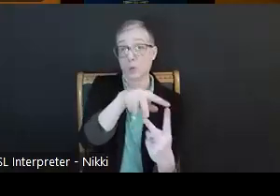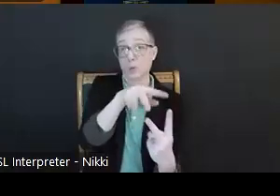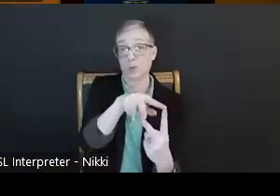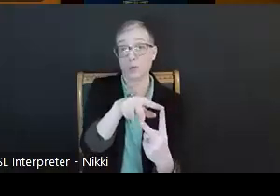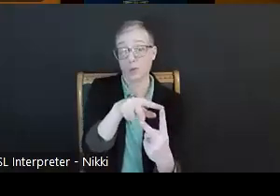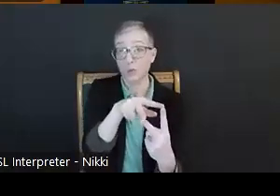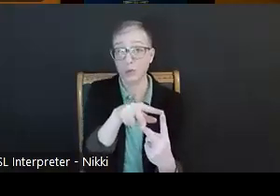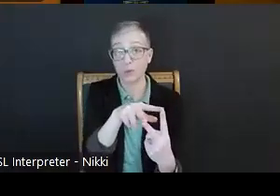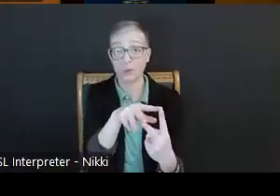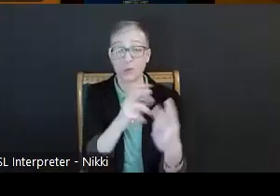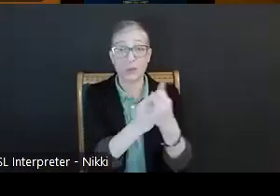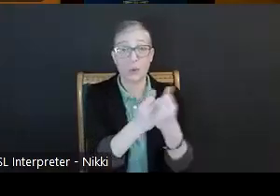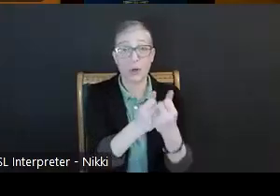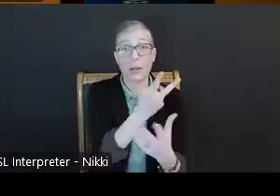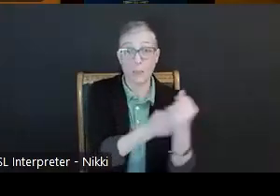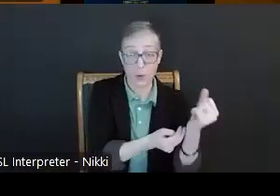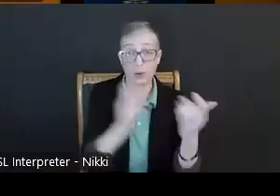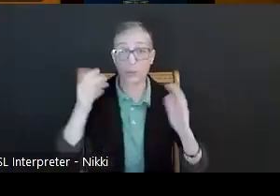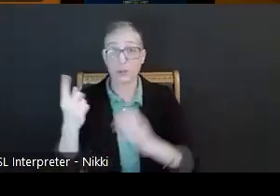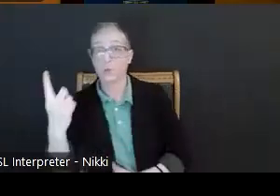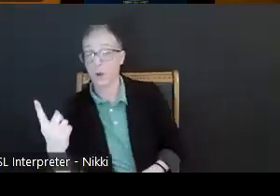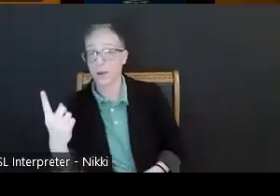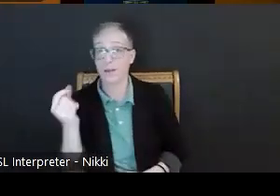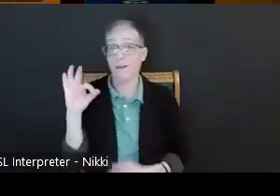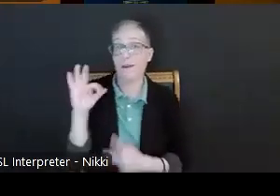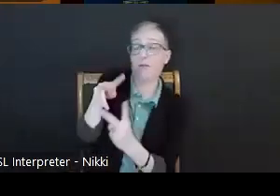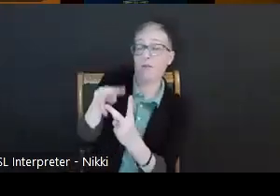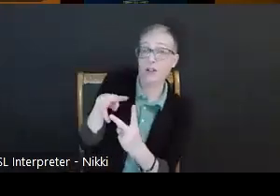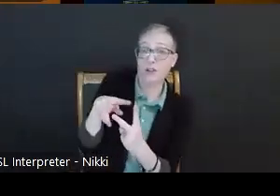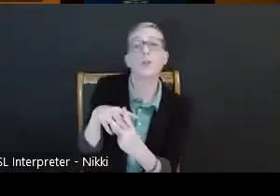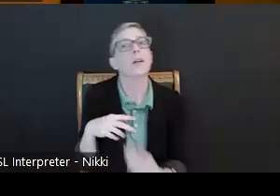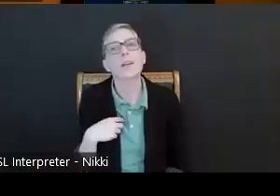level of Readiness I think you have to have to sit with someone in your life and go through a process